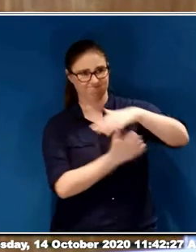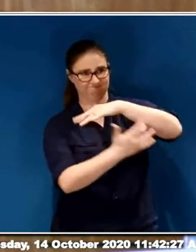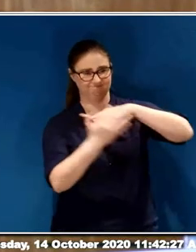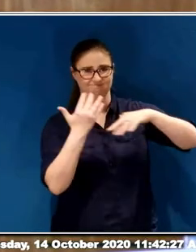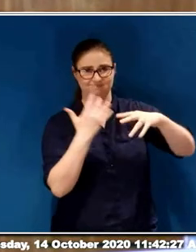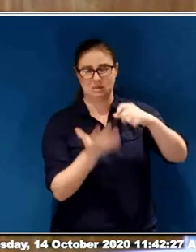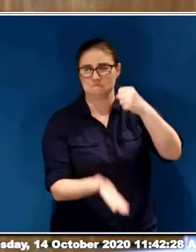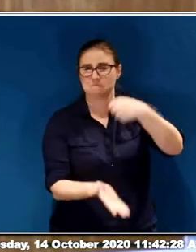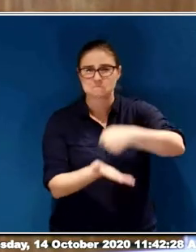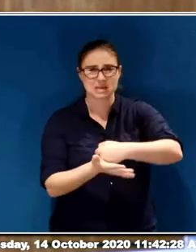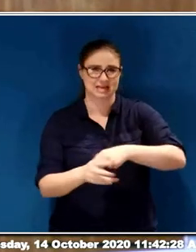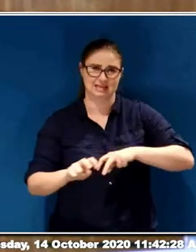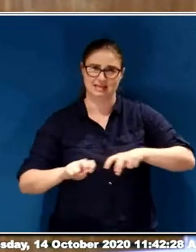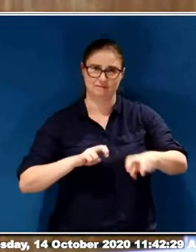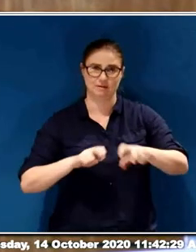would love to be going to do.